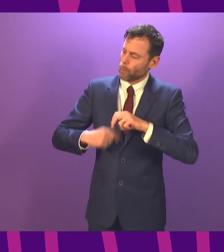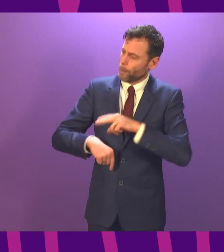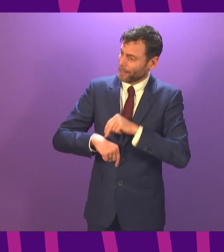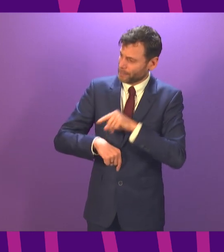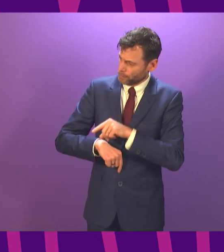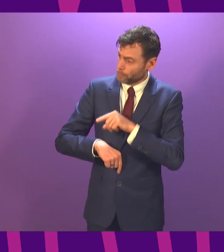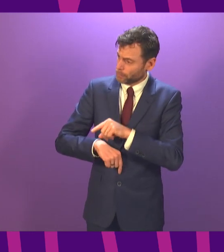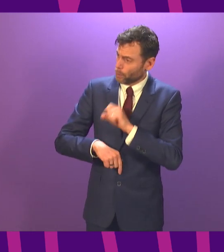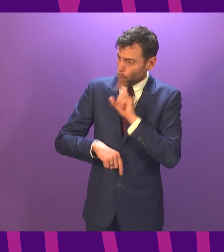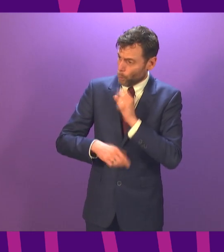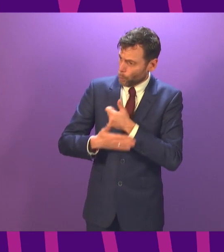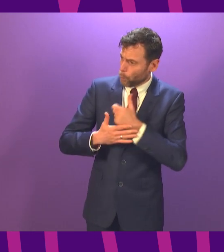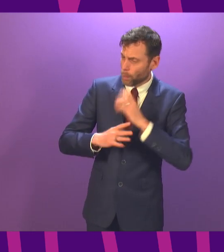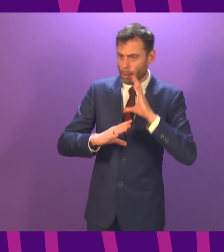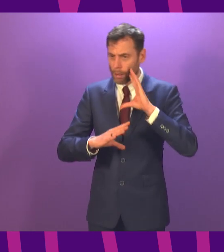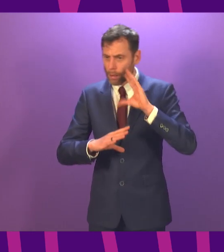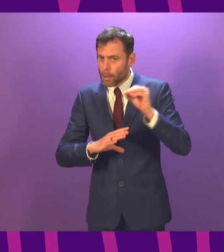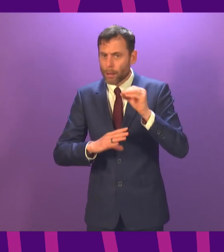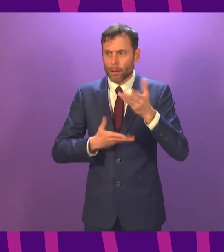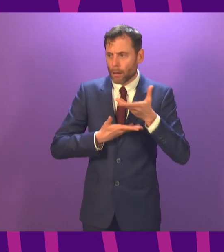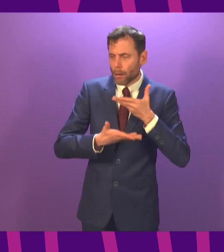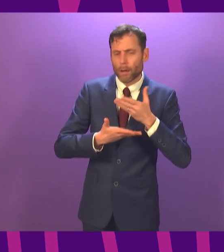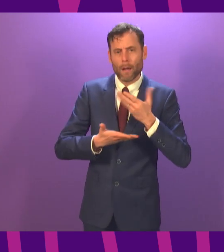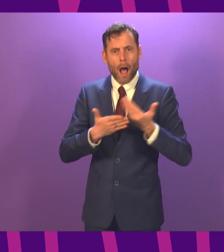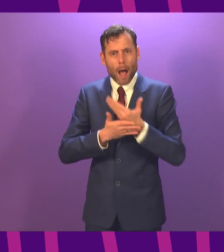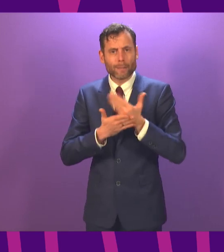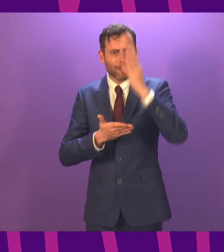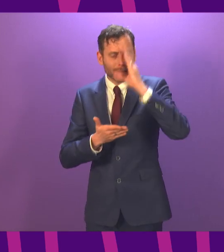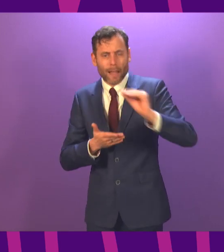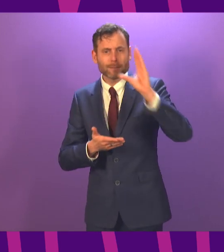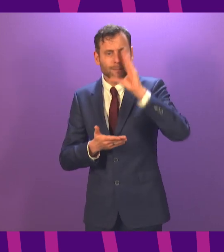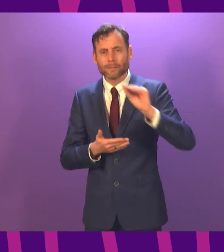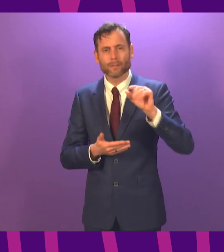The First Minister (Nicola Sturgeon): I thank Christine Grahame for taking a responsible